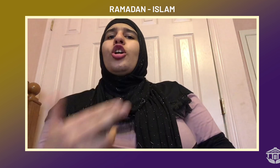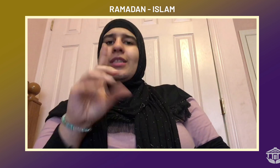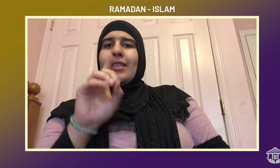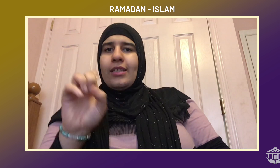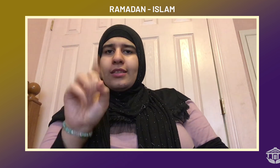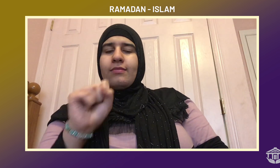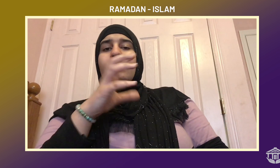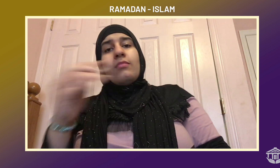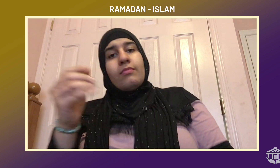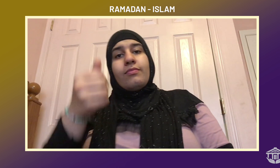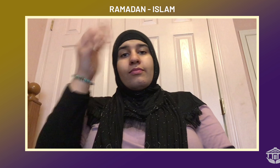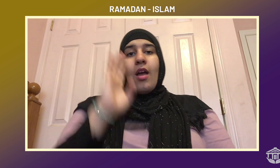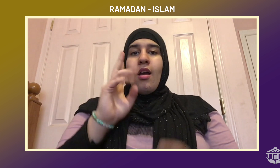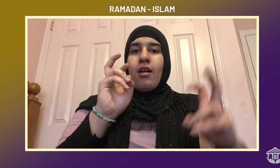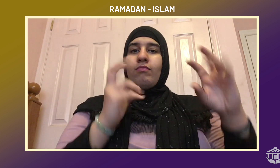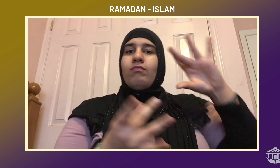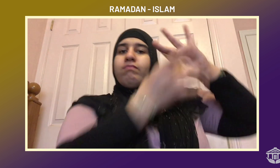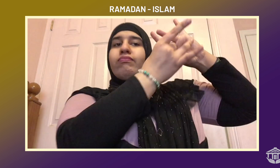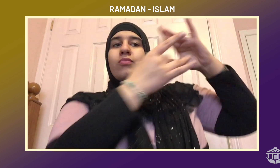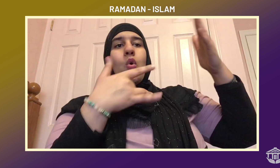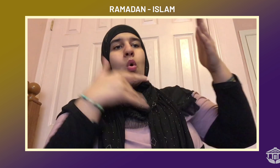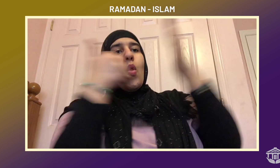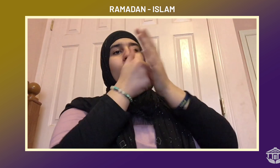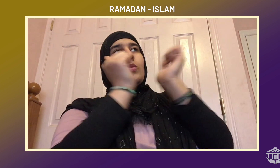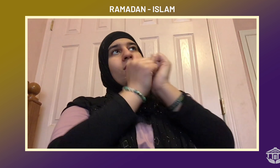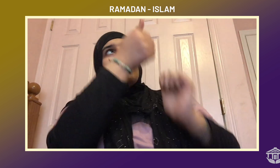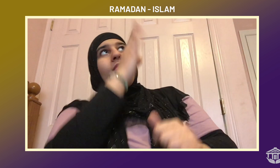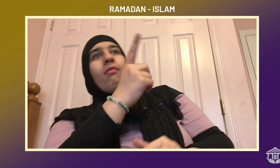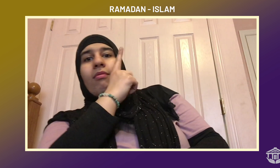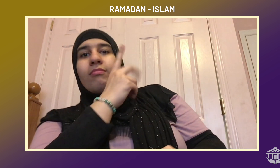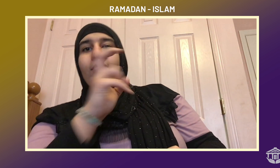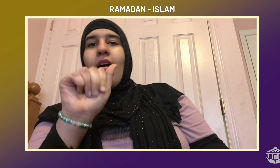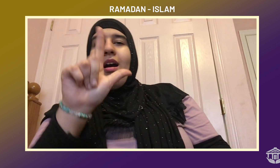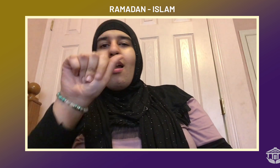This is a way of performing a good deed to stay closer in our connection with God, or Allah.